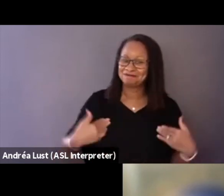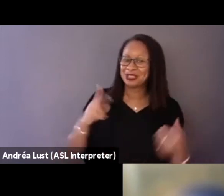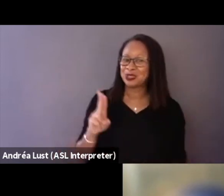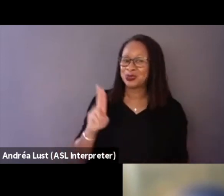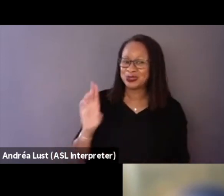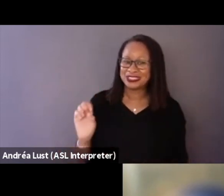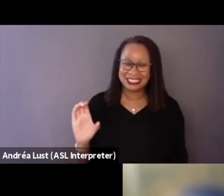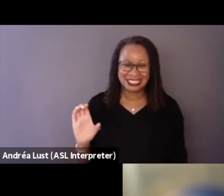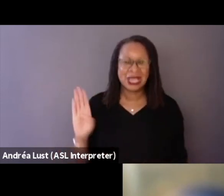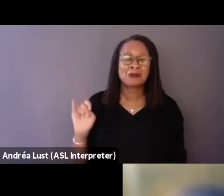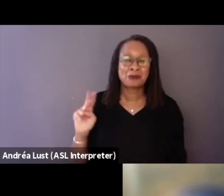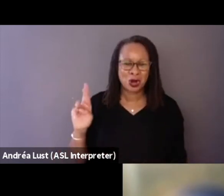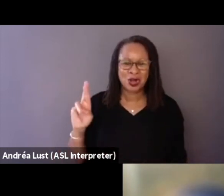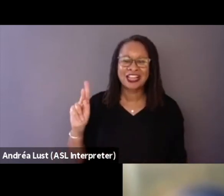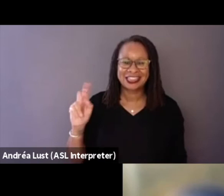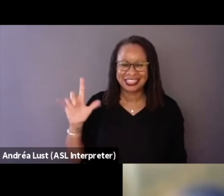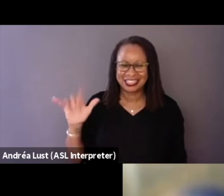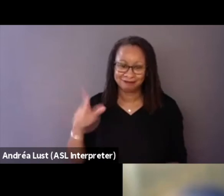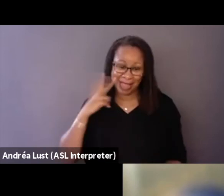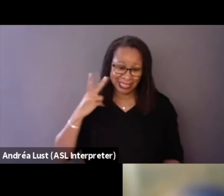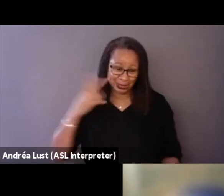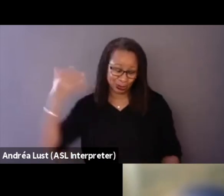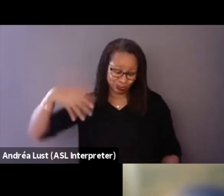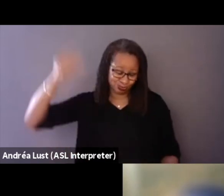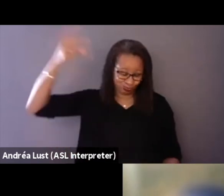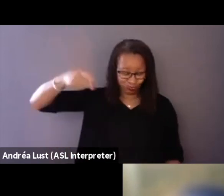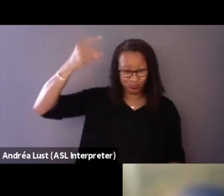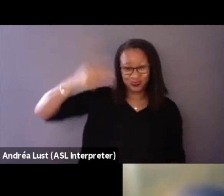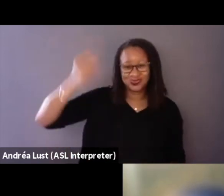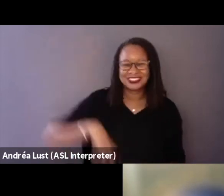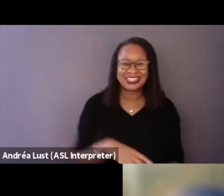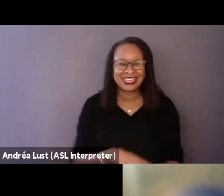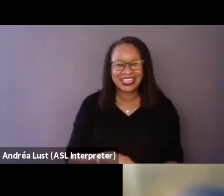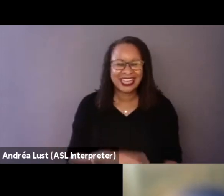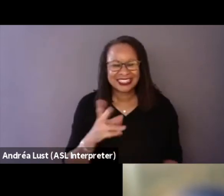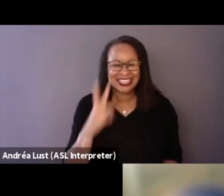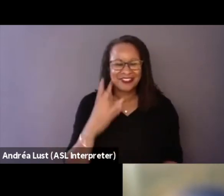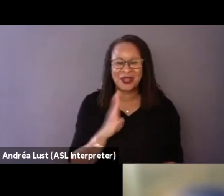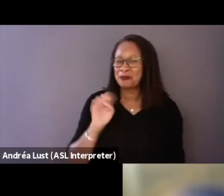I noticed the shirt. I see you, okay. You know, everybody says that, if you're from Berkeley, you always got to show off you're from Berkeley.